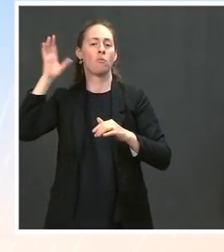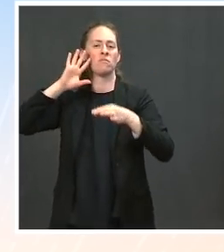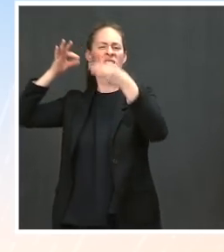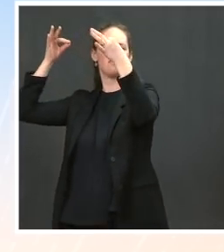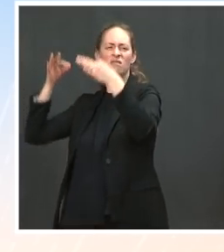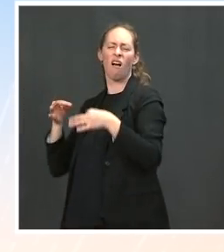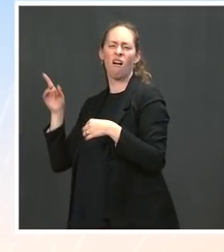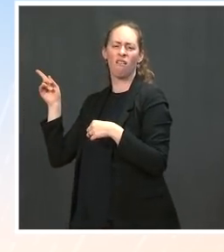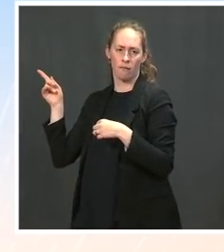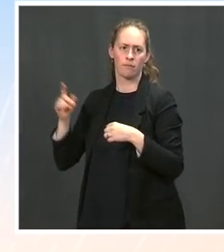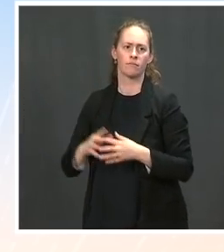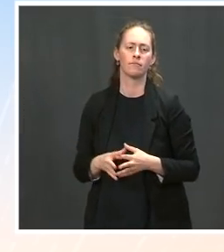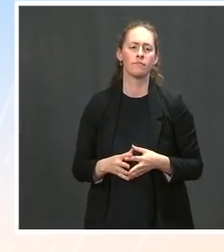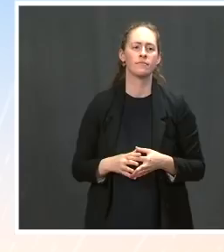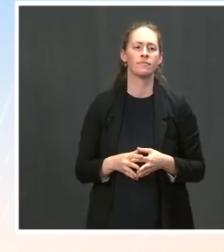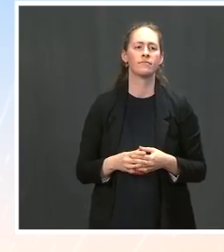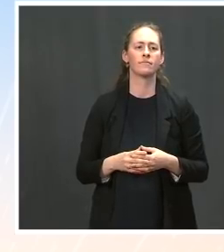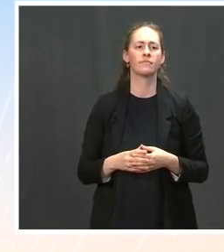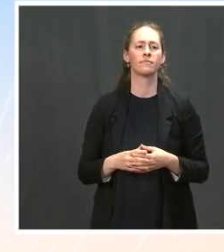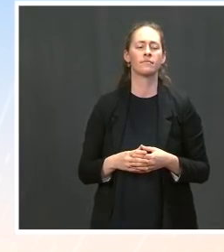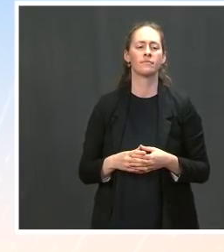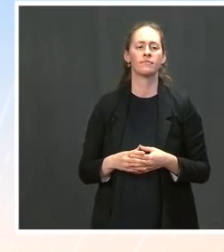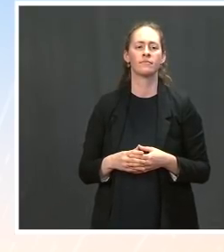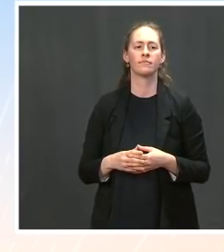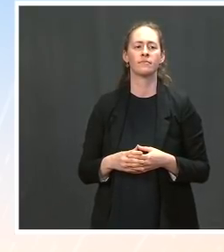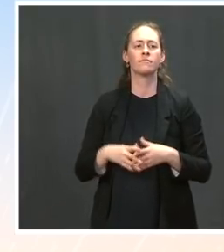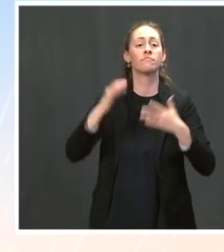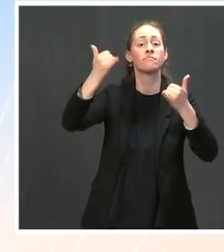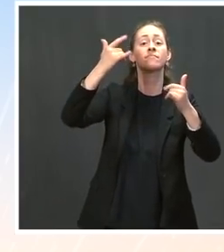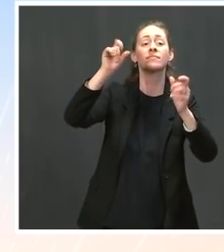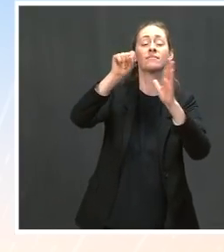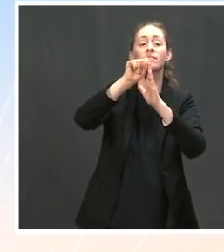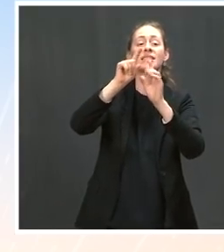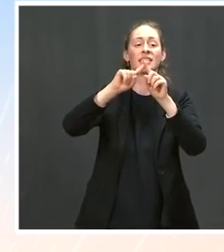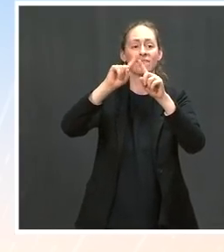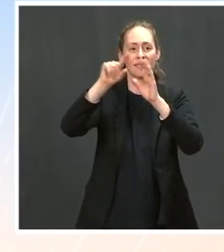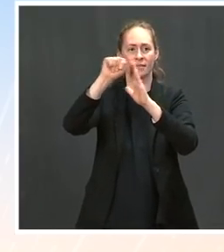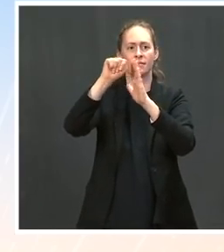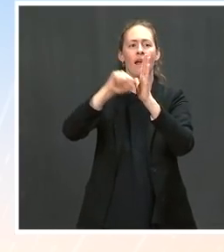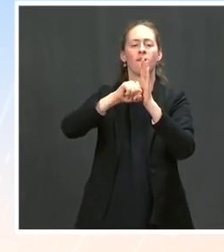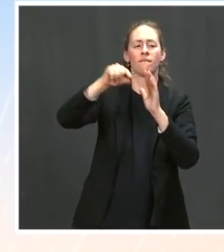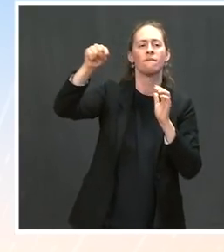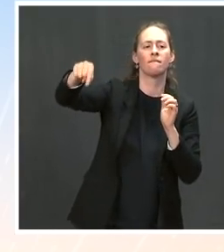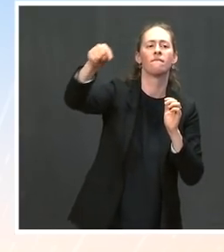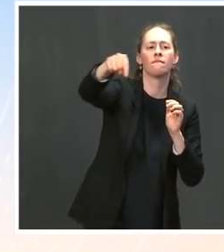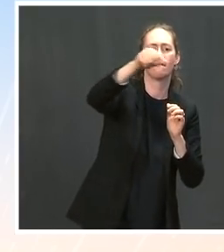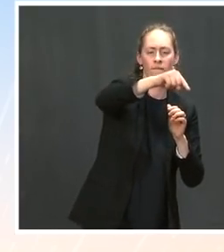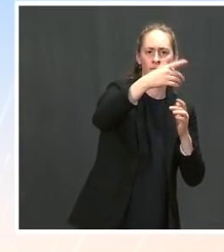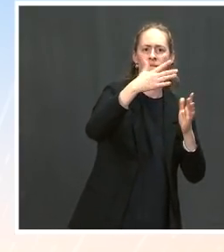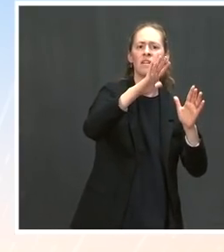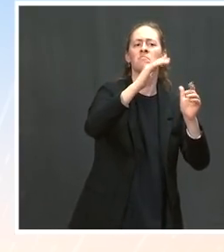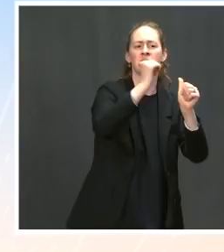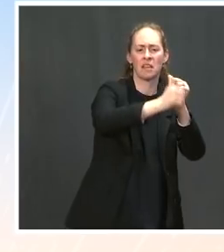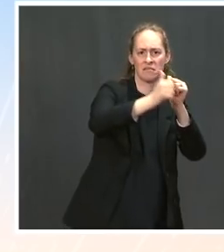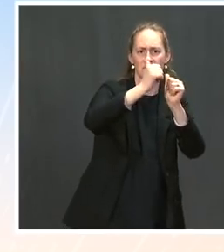which is meant to -- in states where cannabis is legal -- let businesses use the banking system legally there.